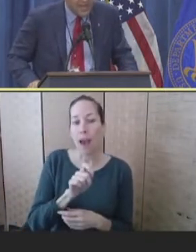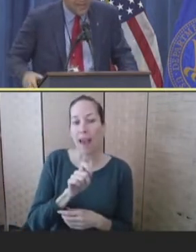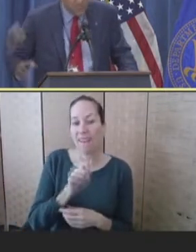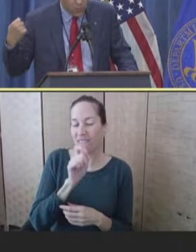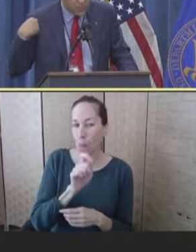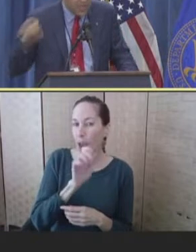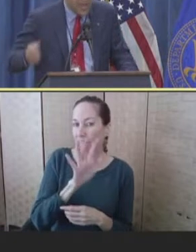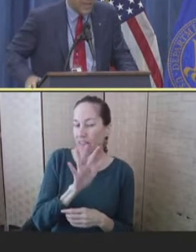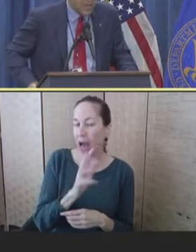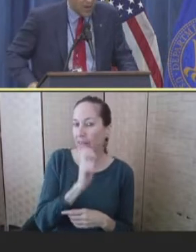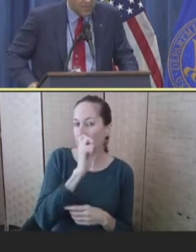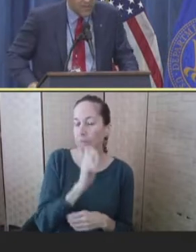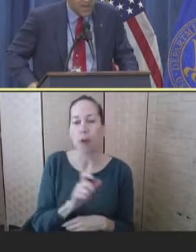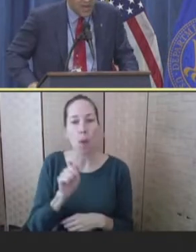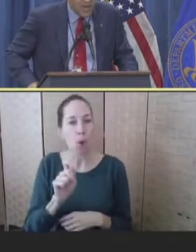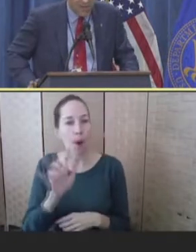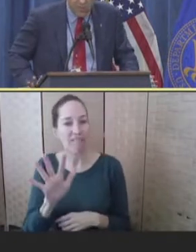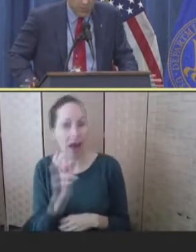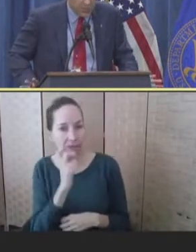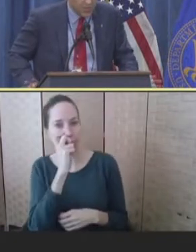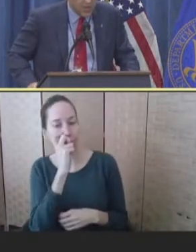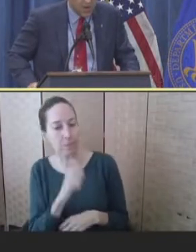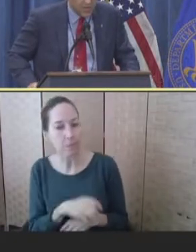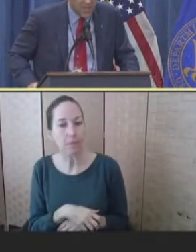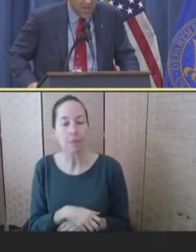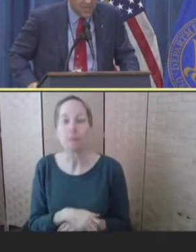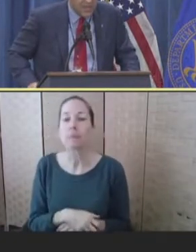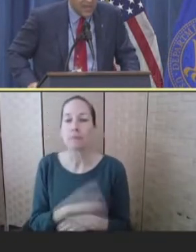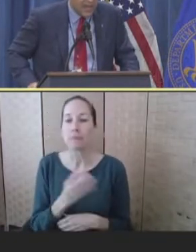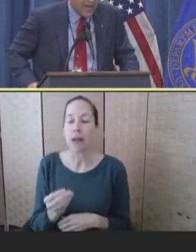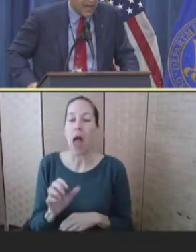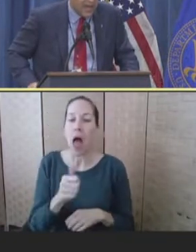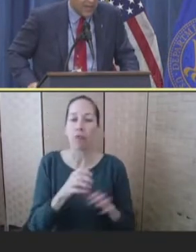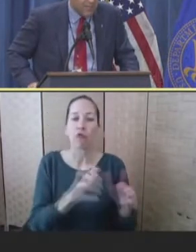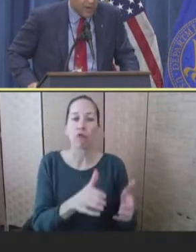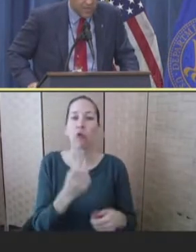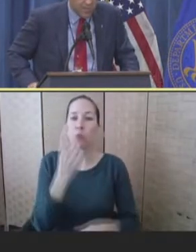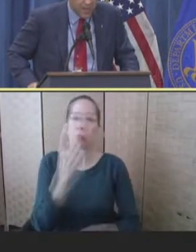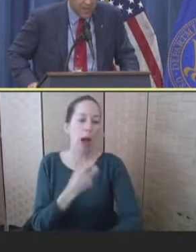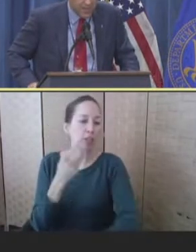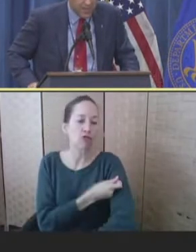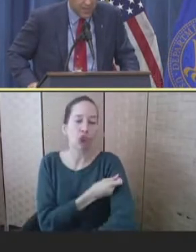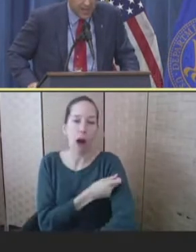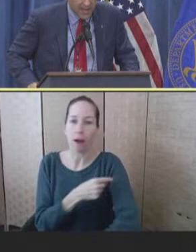And then it's one shot in the arm. Everyone's receiving all of that and participating in the study.